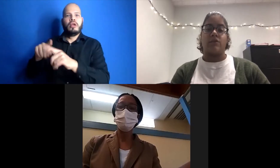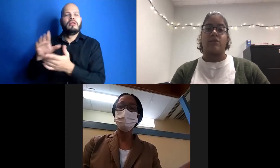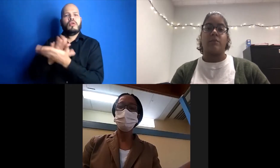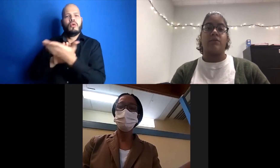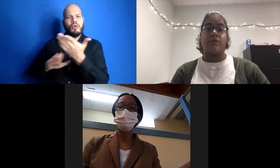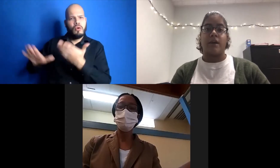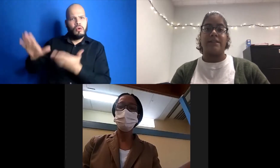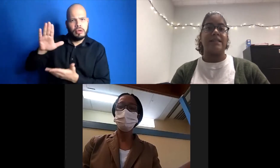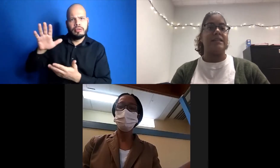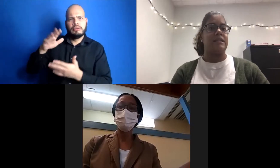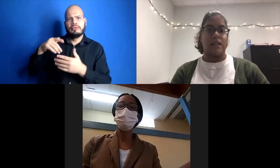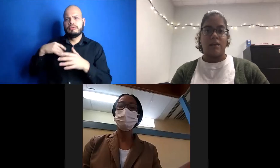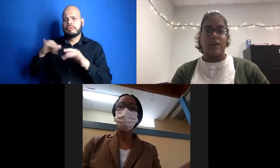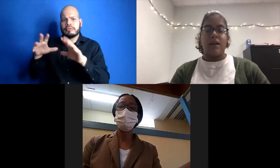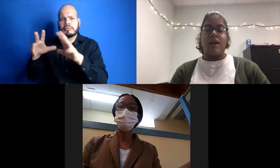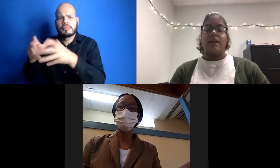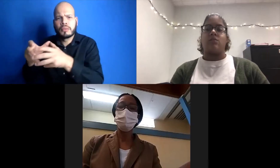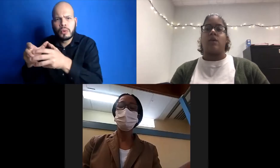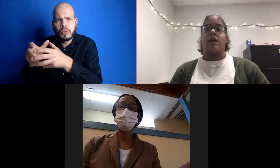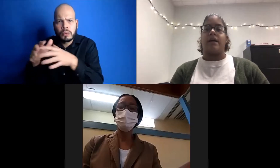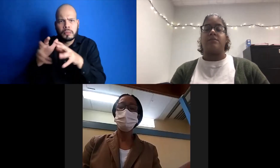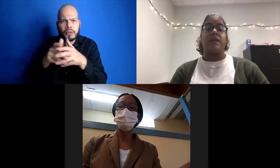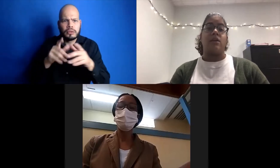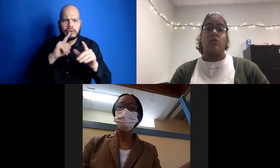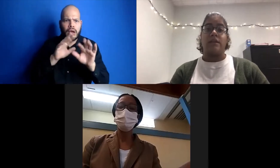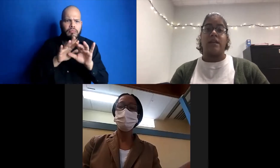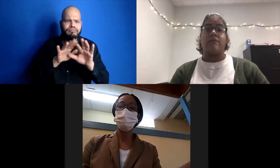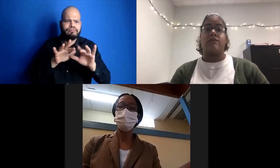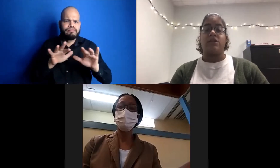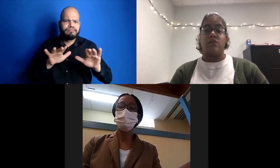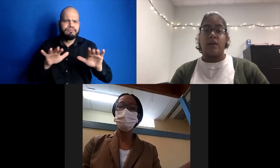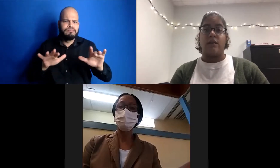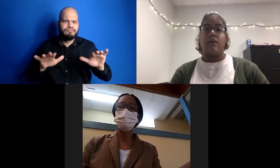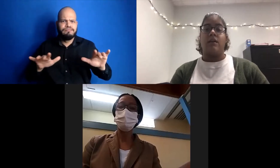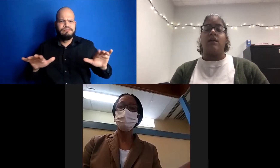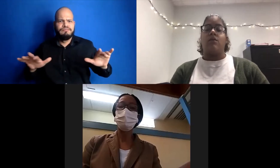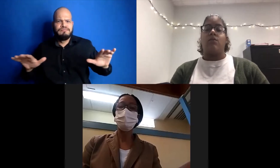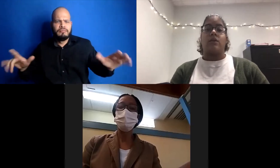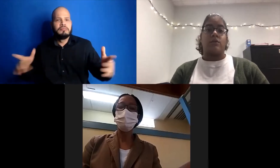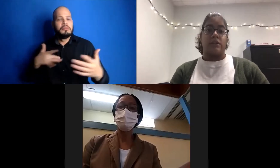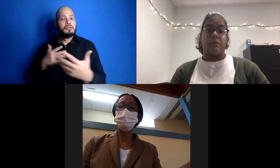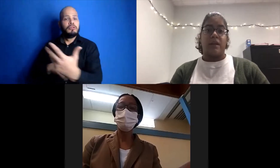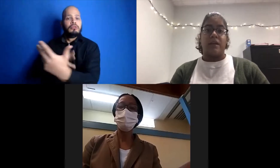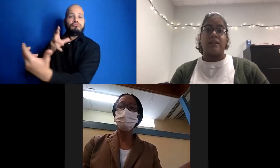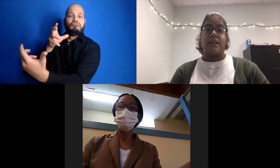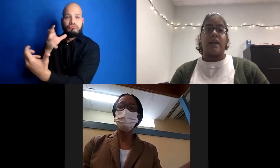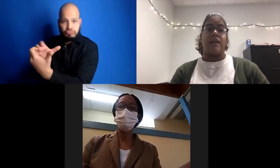group of friends easily as well as being the only deaf student with cochlear implants and